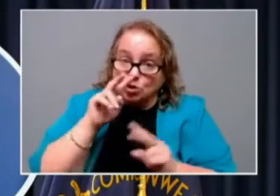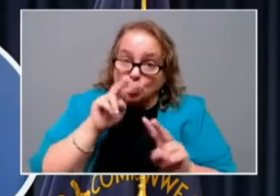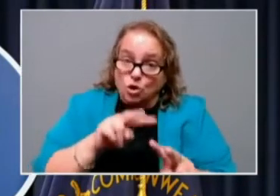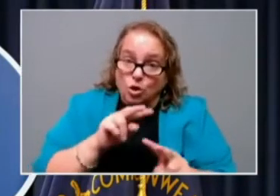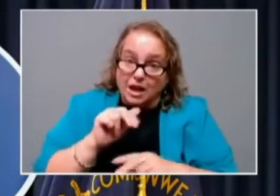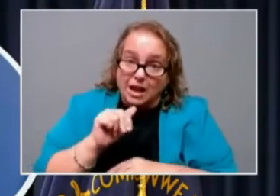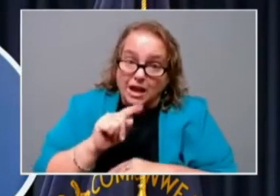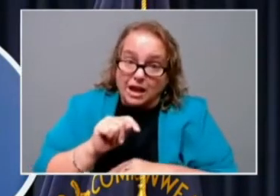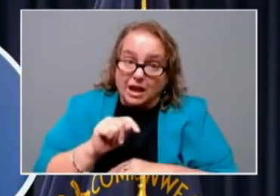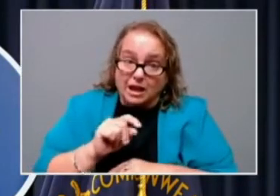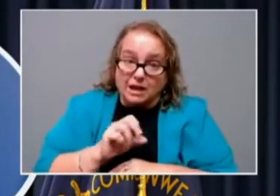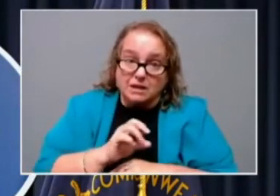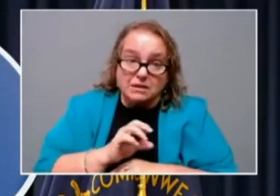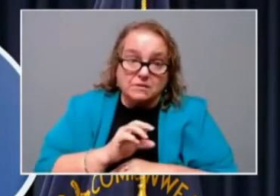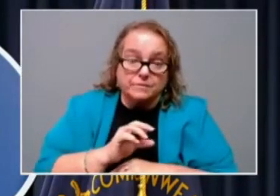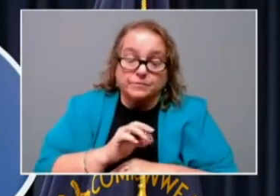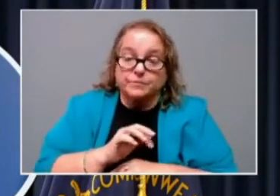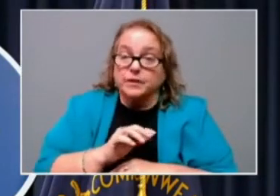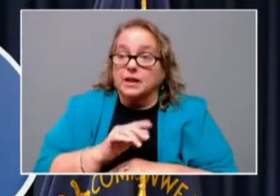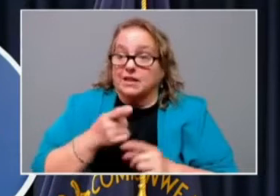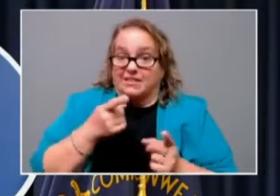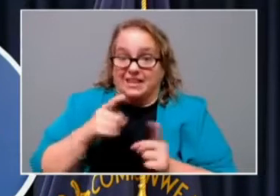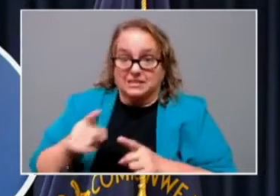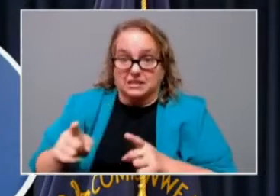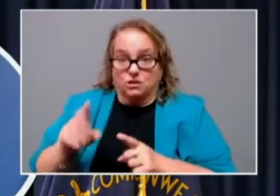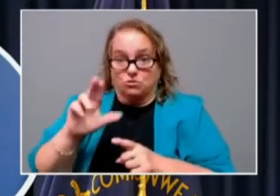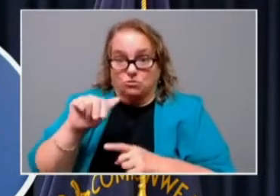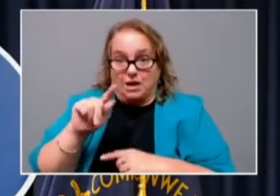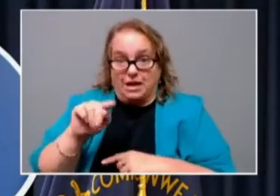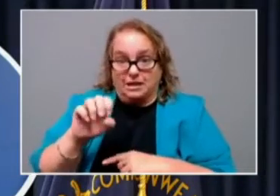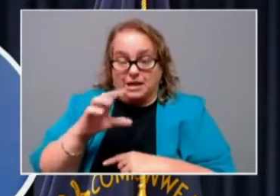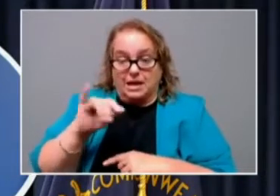uh, the incident rates and, and our kids especially being in school right